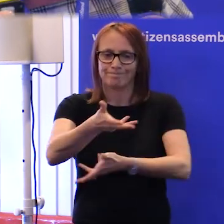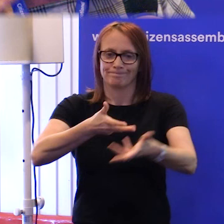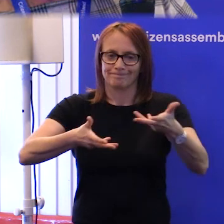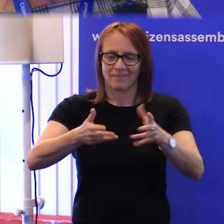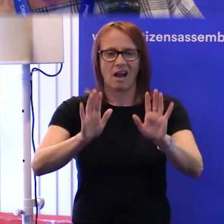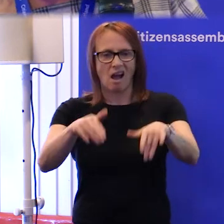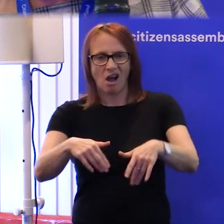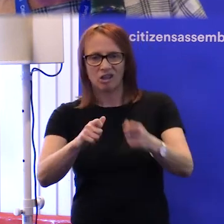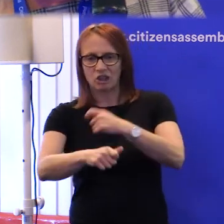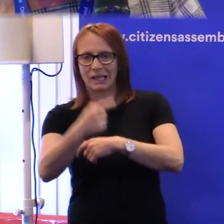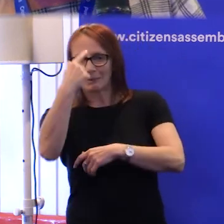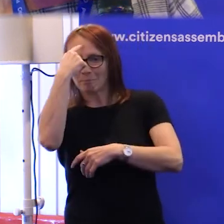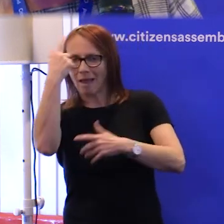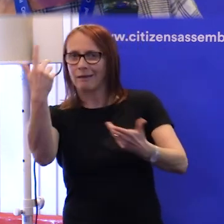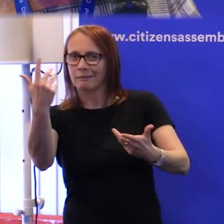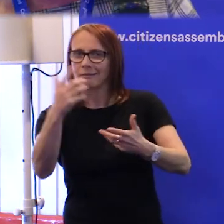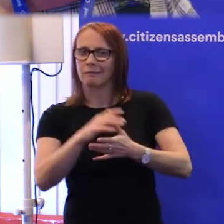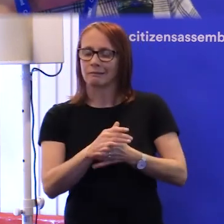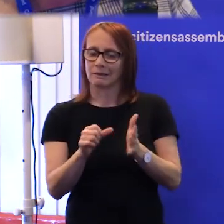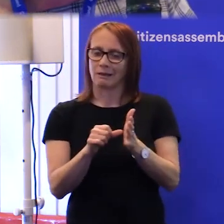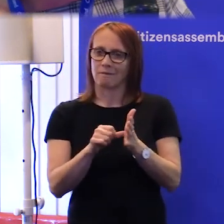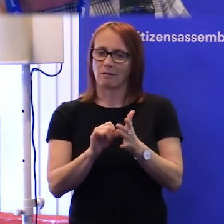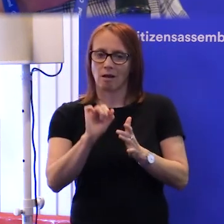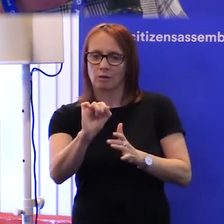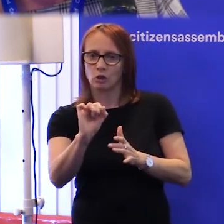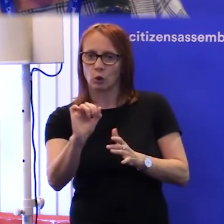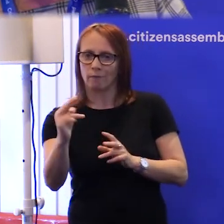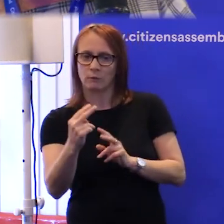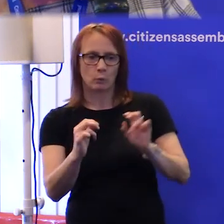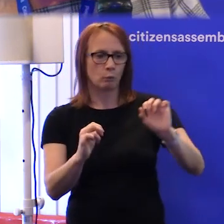and dialogue where we understand each other's perspectives better and suddenly